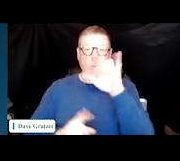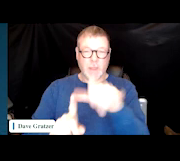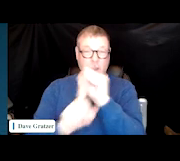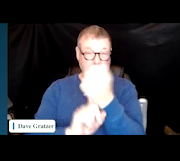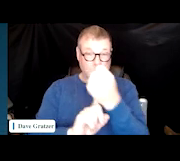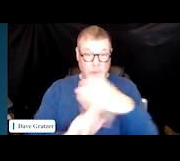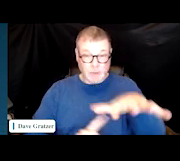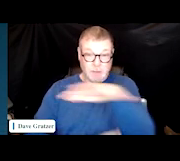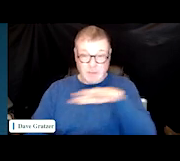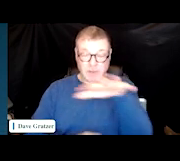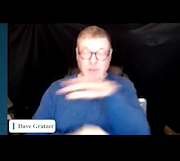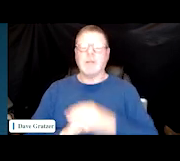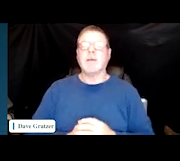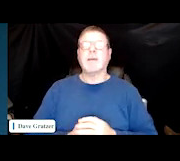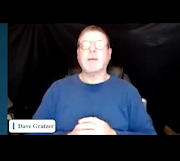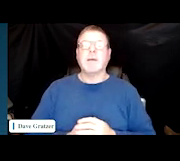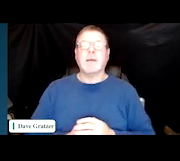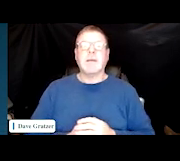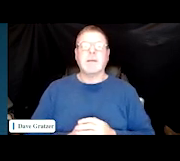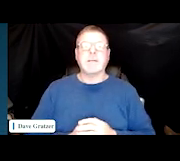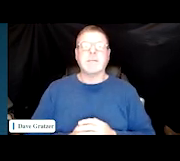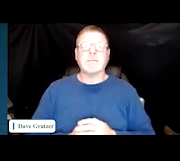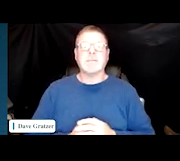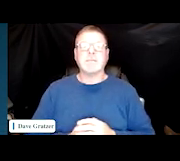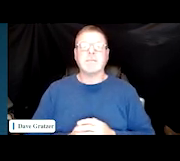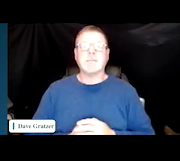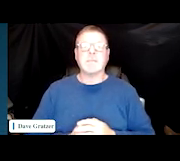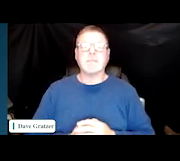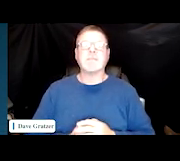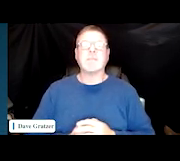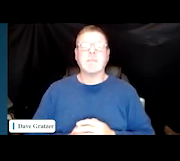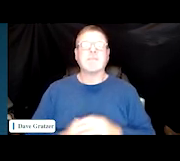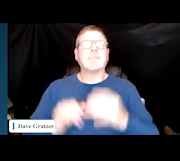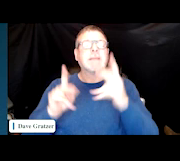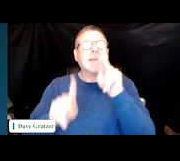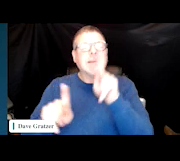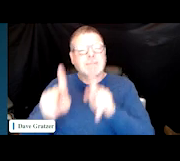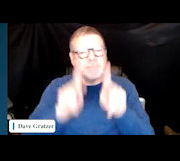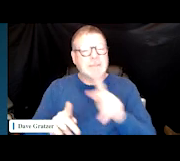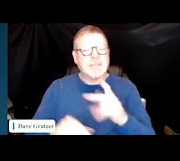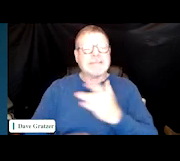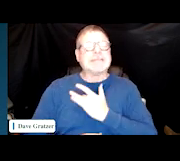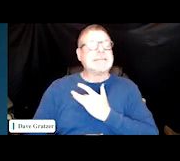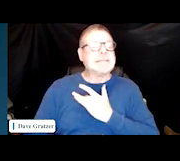in criminal legal system settings, individuals typically, I won't say have to,